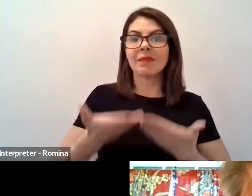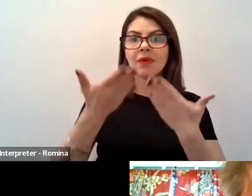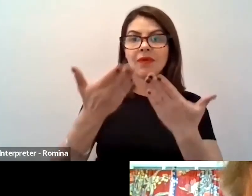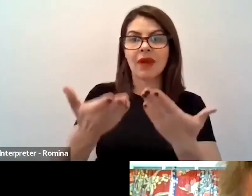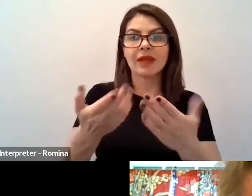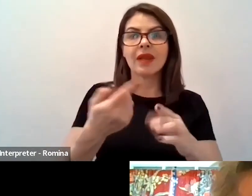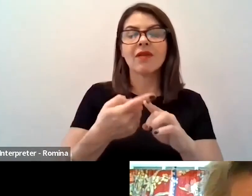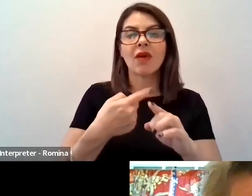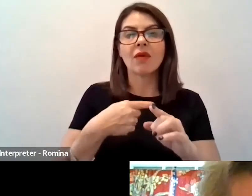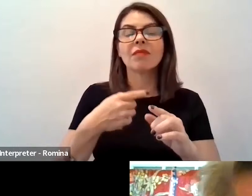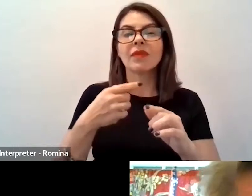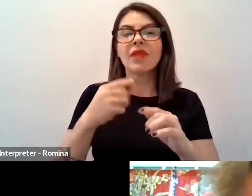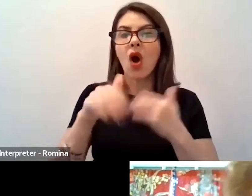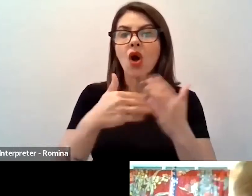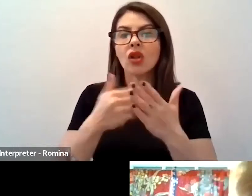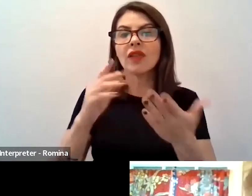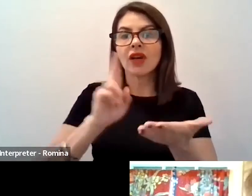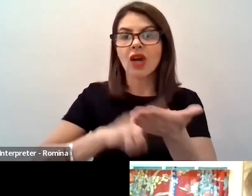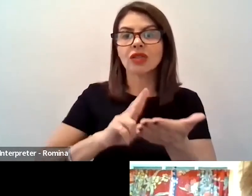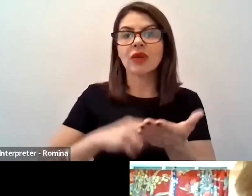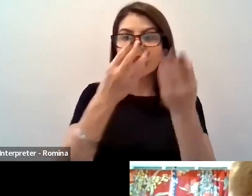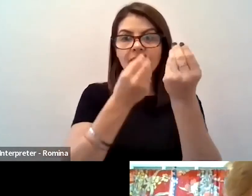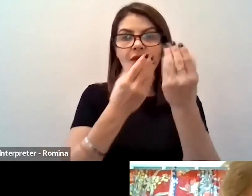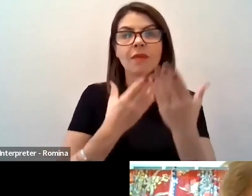the contact information for the claims business rep